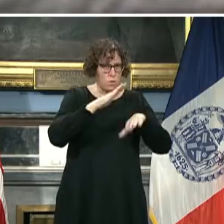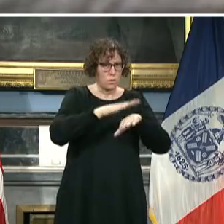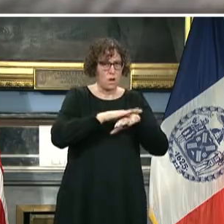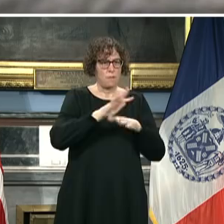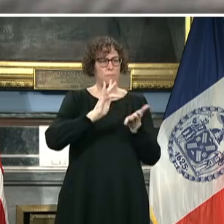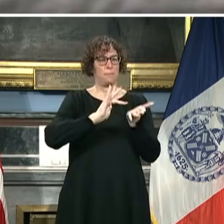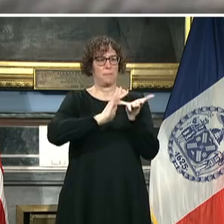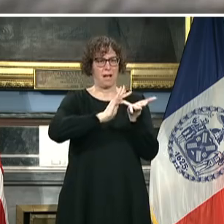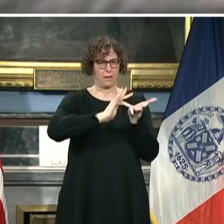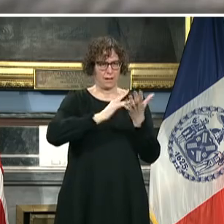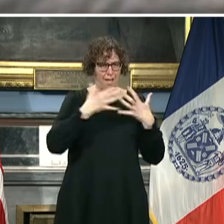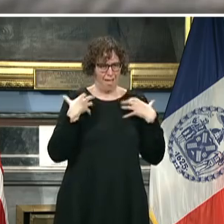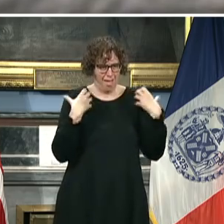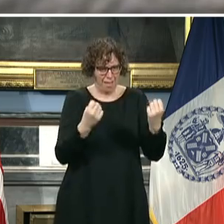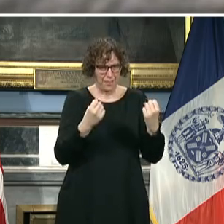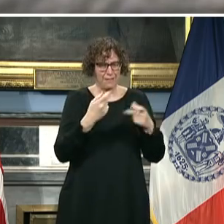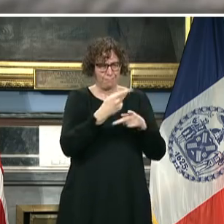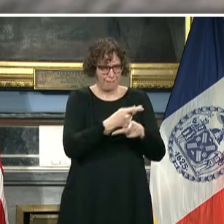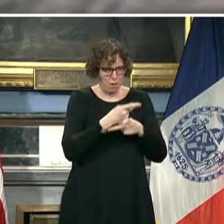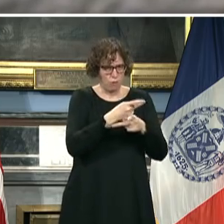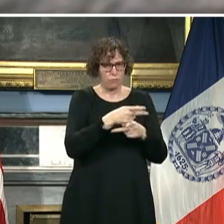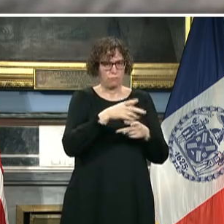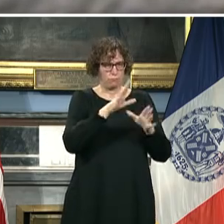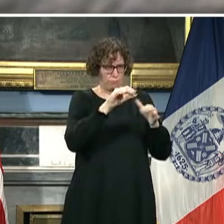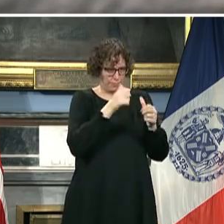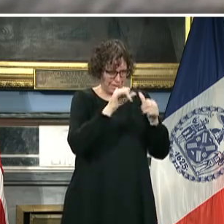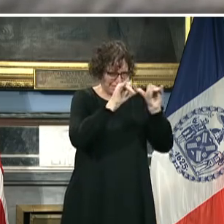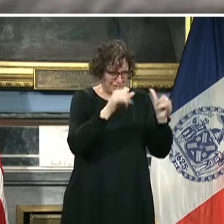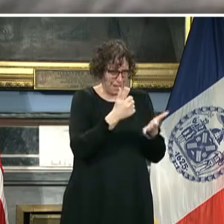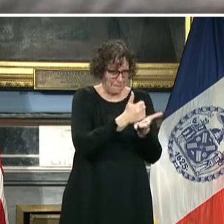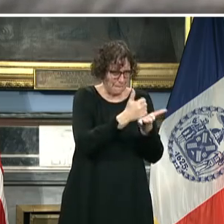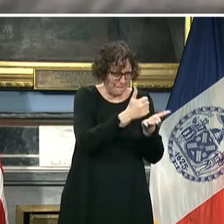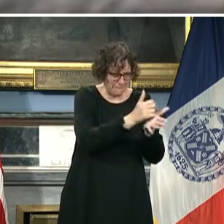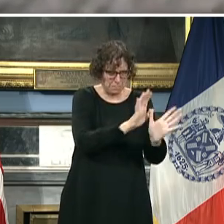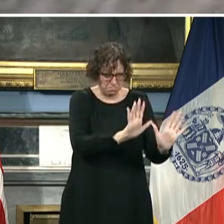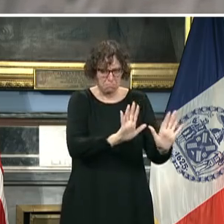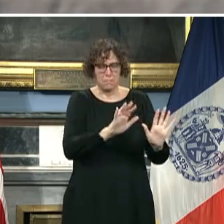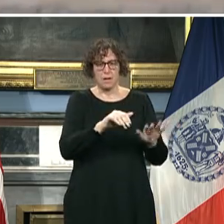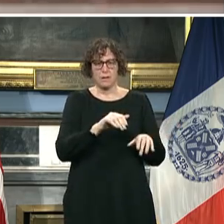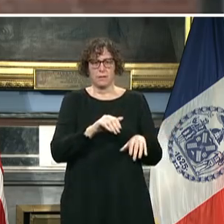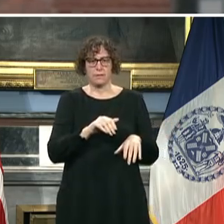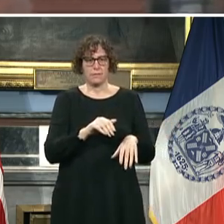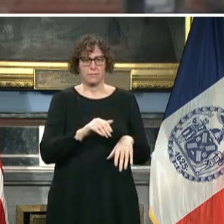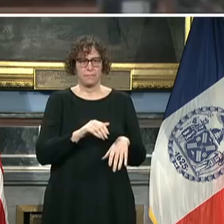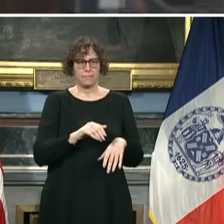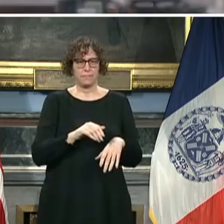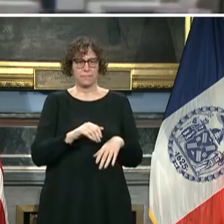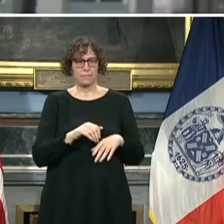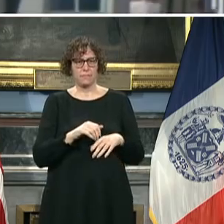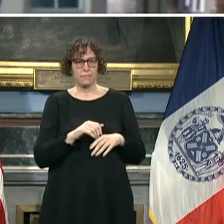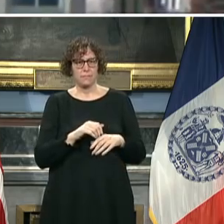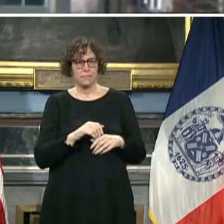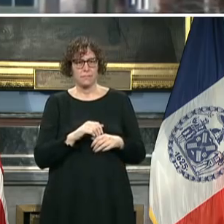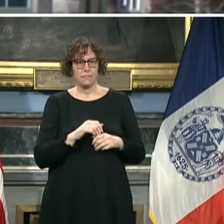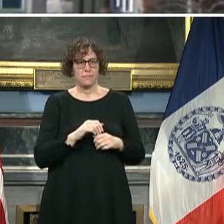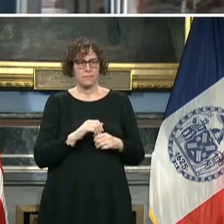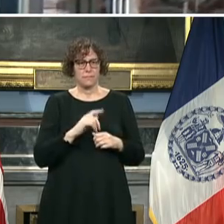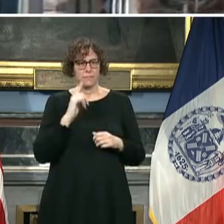FRONT-LINE HEALTH CARE WORKERS. GREAT PLEASURE TO INTRODUCE THE CO-FOUNDER AND EXECUTIVE